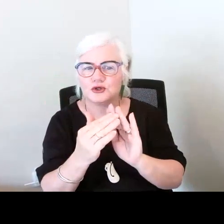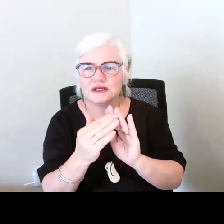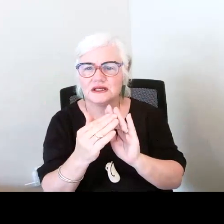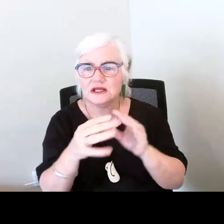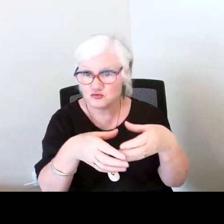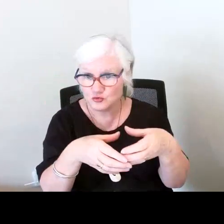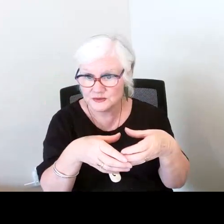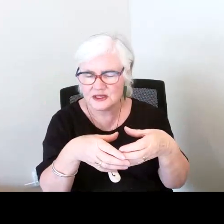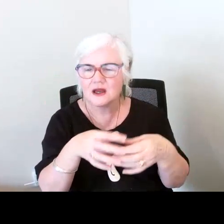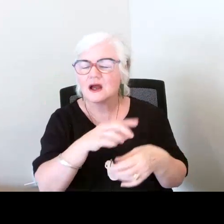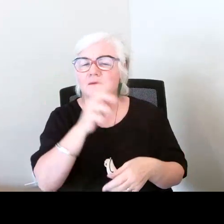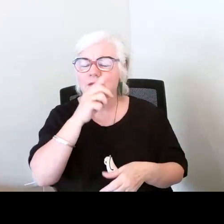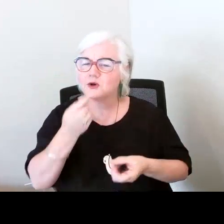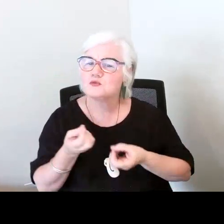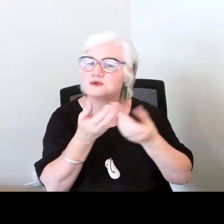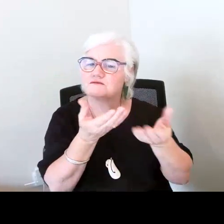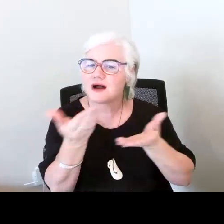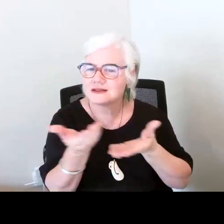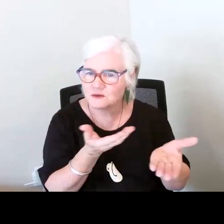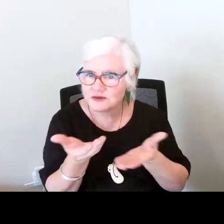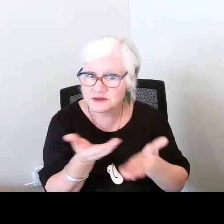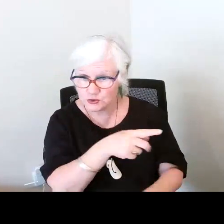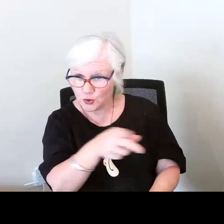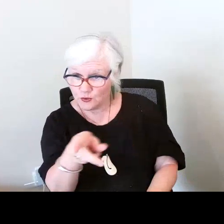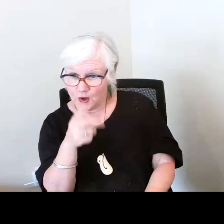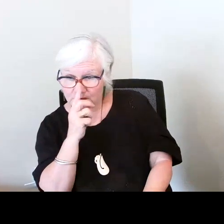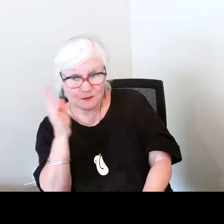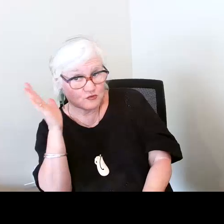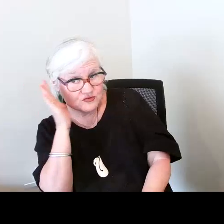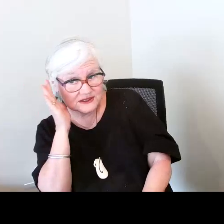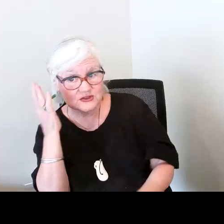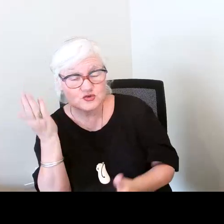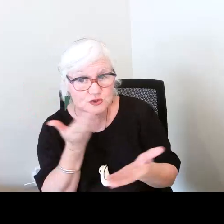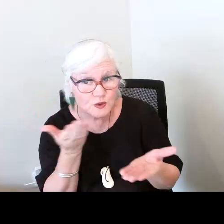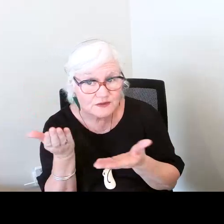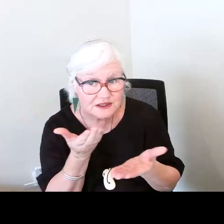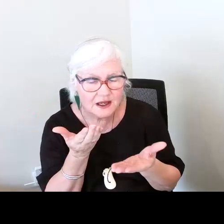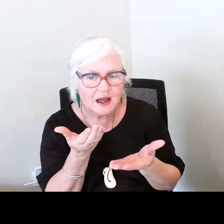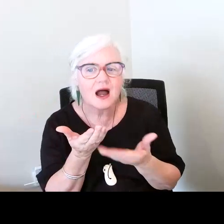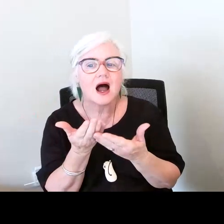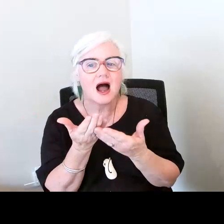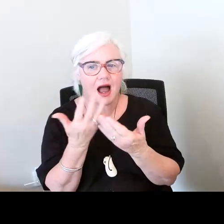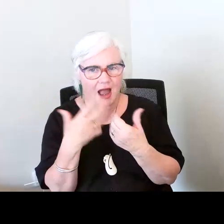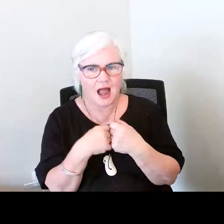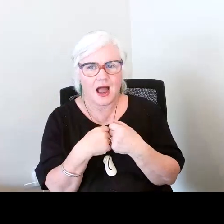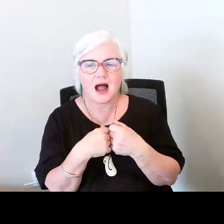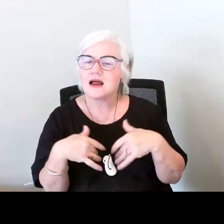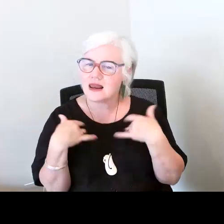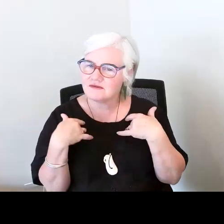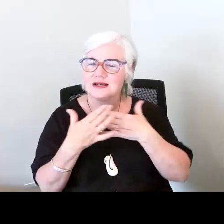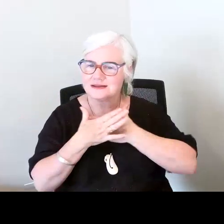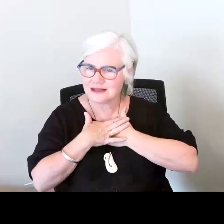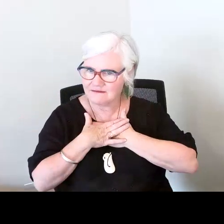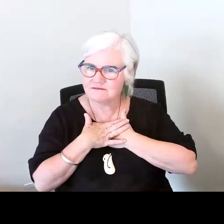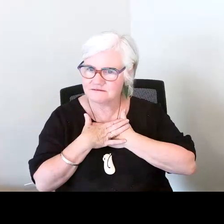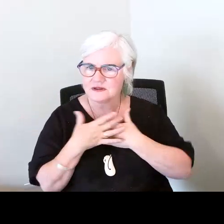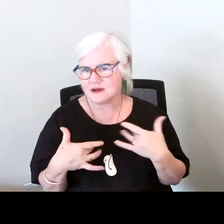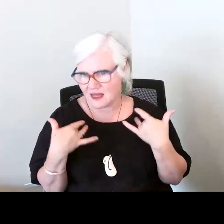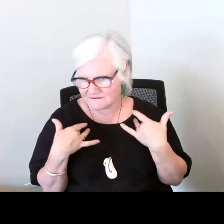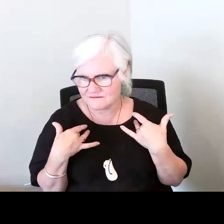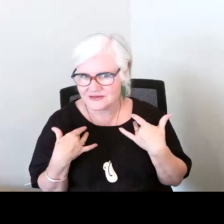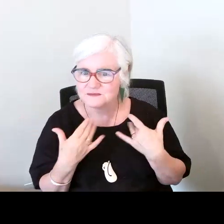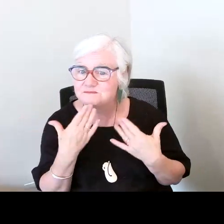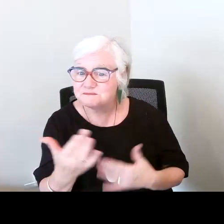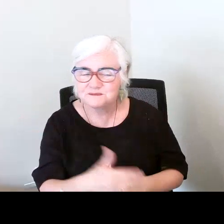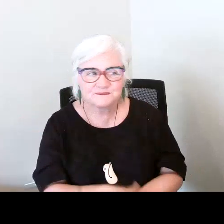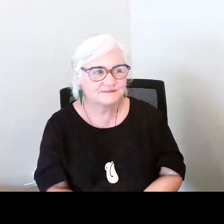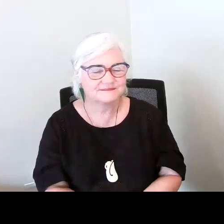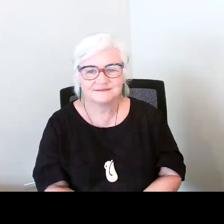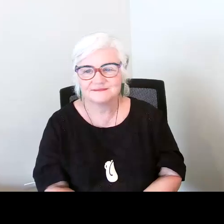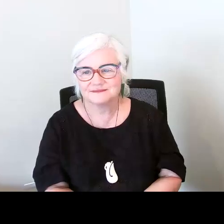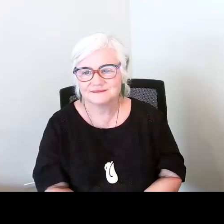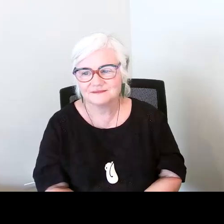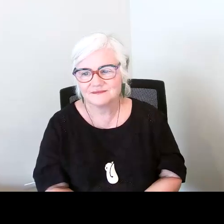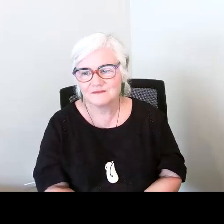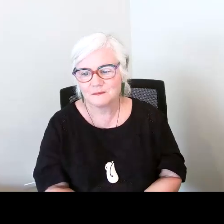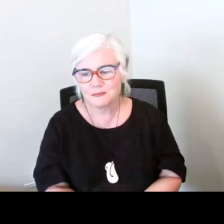to see if people in residential services are living a safe life. Thank you.